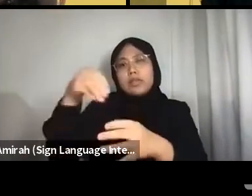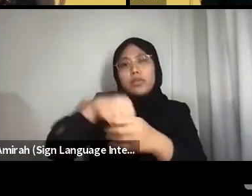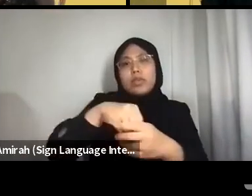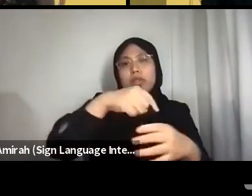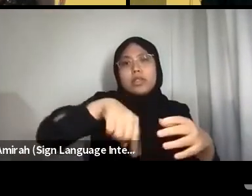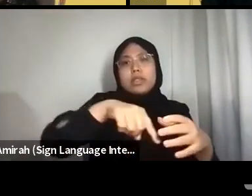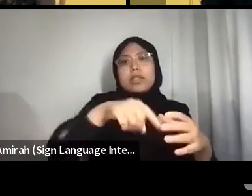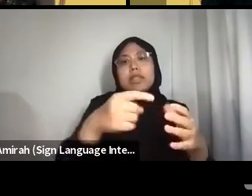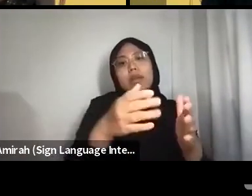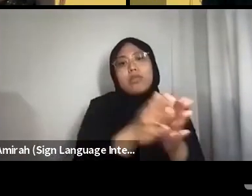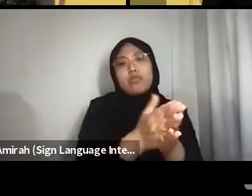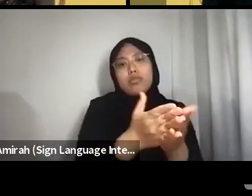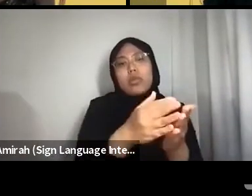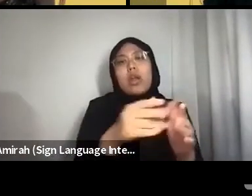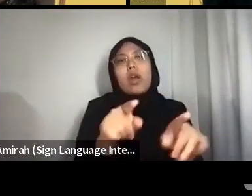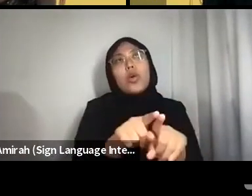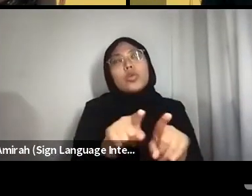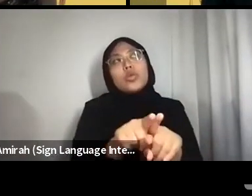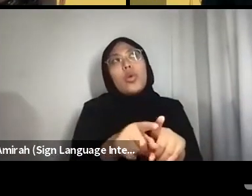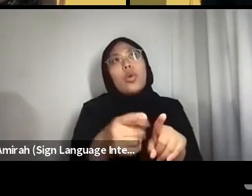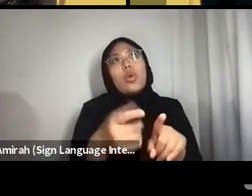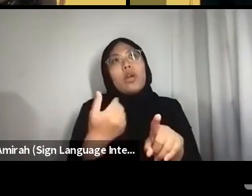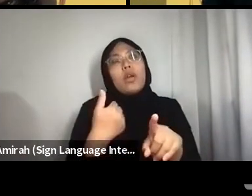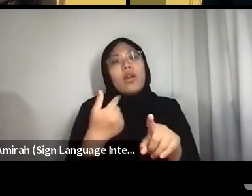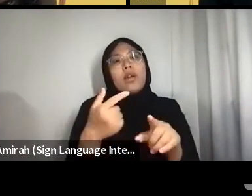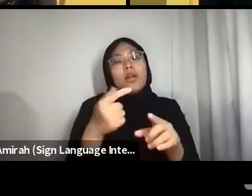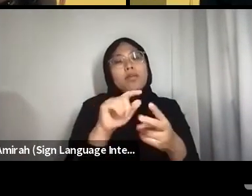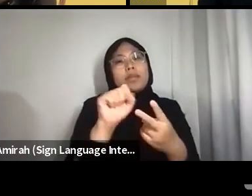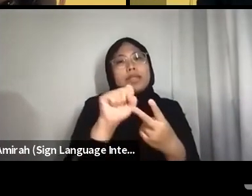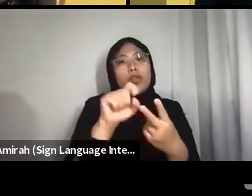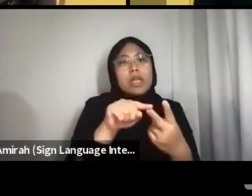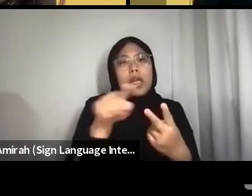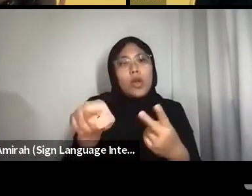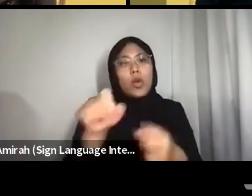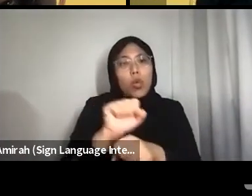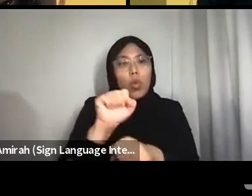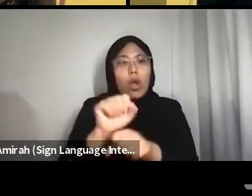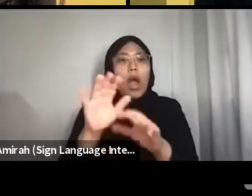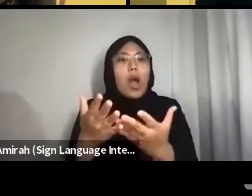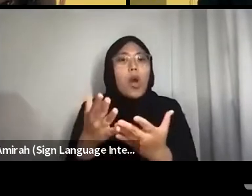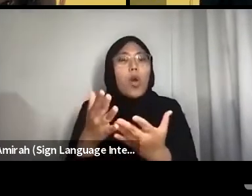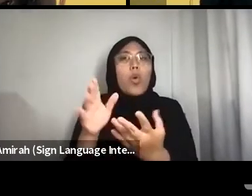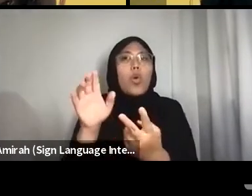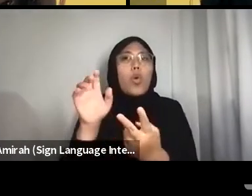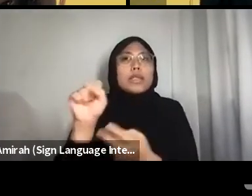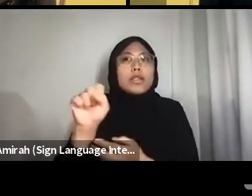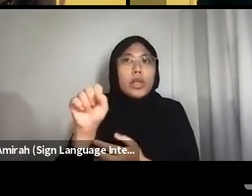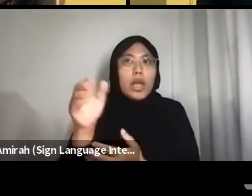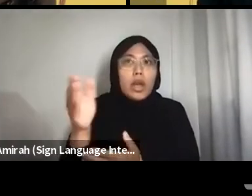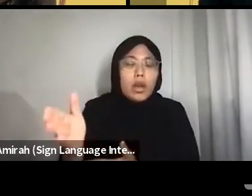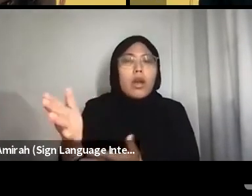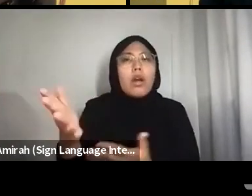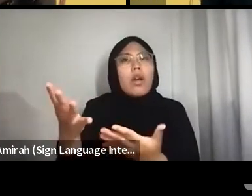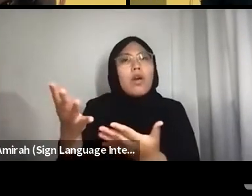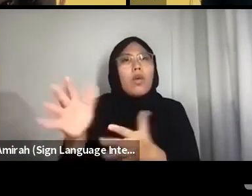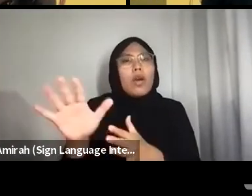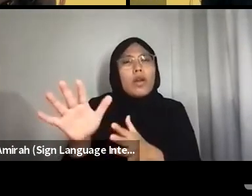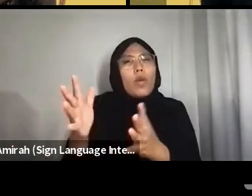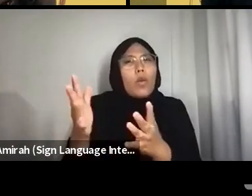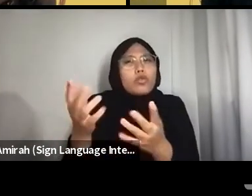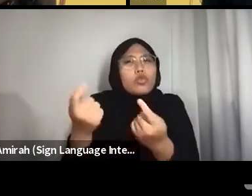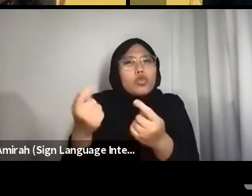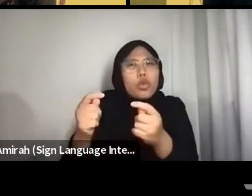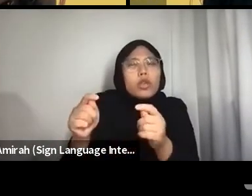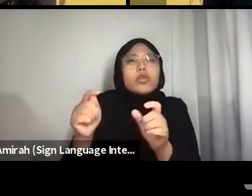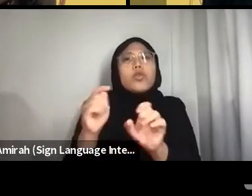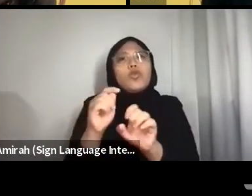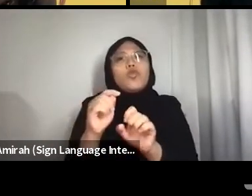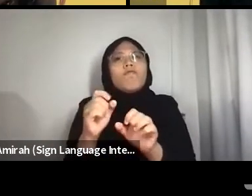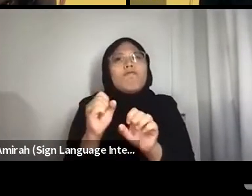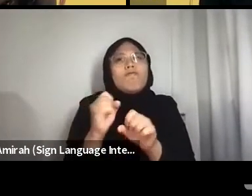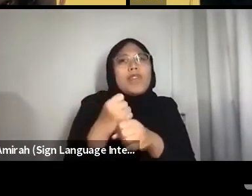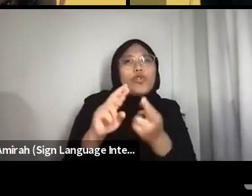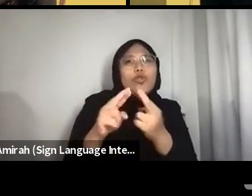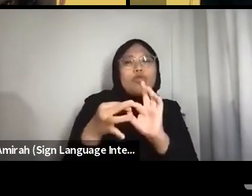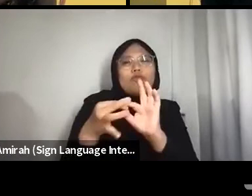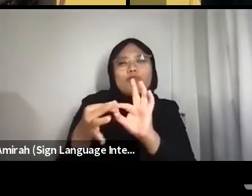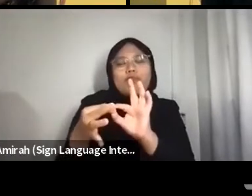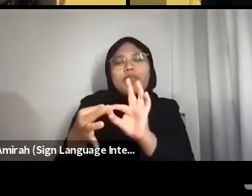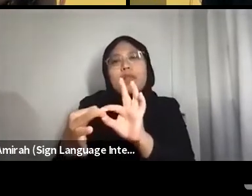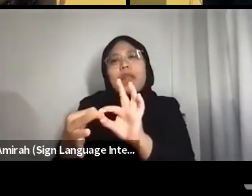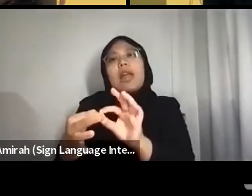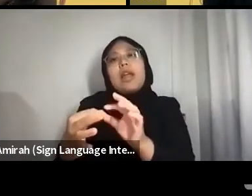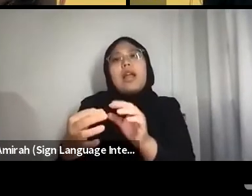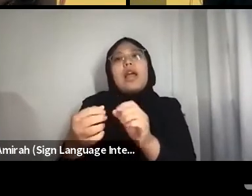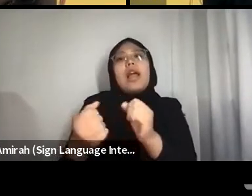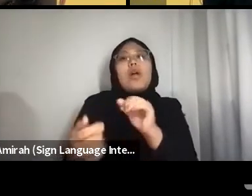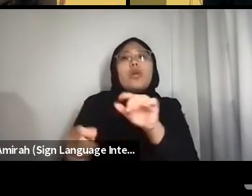And I think Serina’s work, how she has sought to make kin, and also valiantly struggles over there,